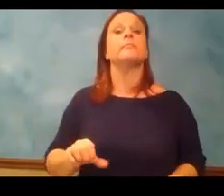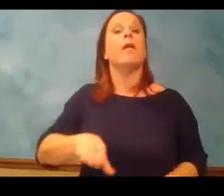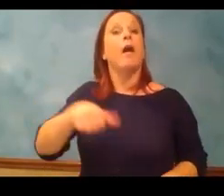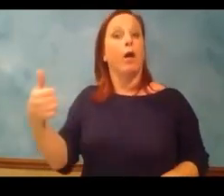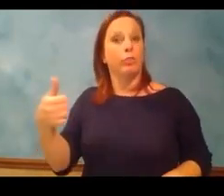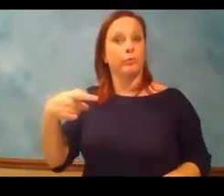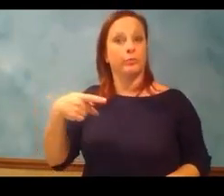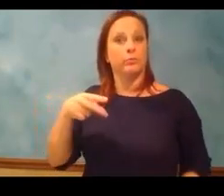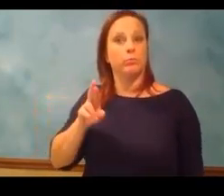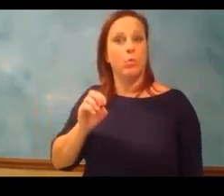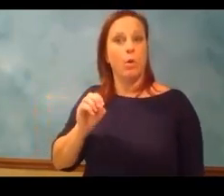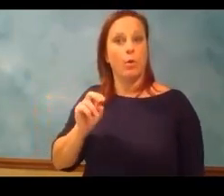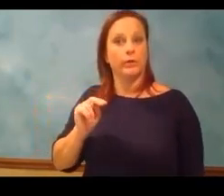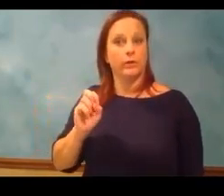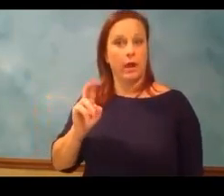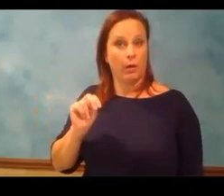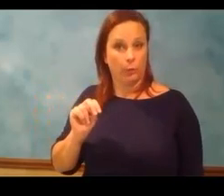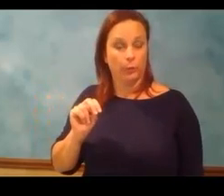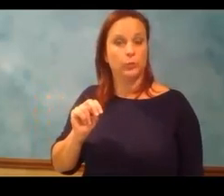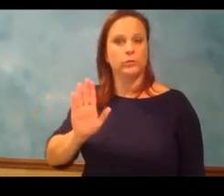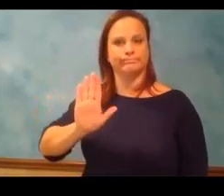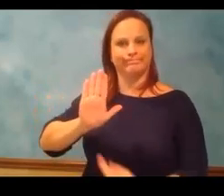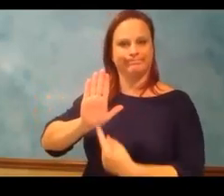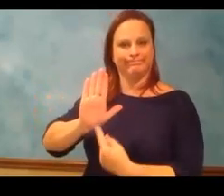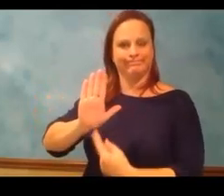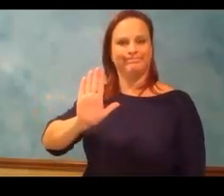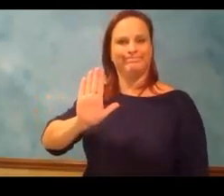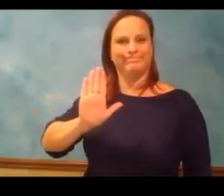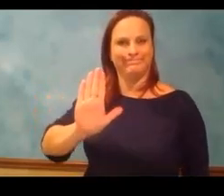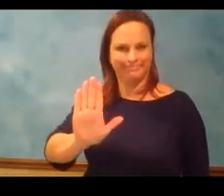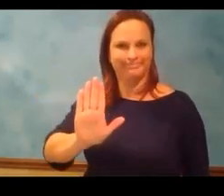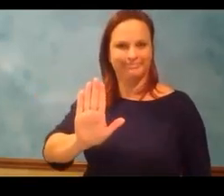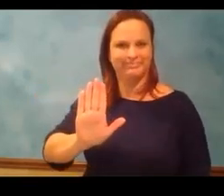The next pronoun we're going to talk about are Posessive Pronouns,